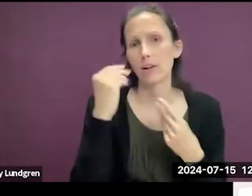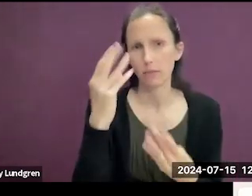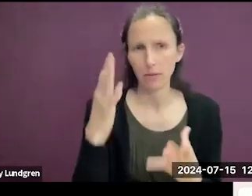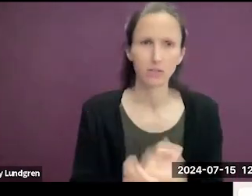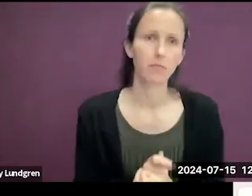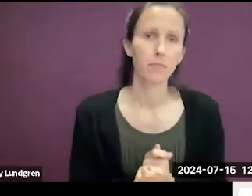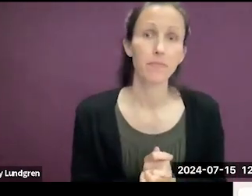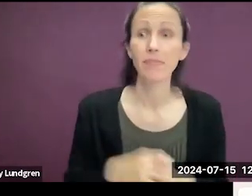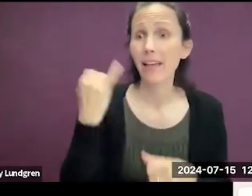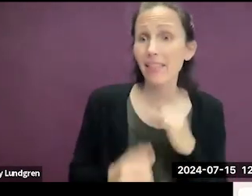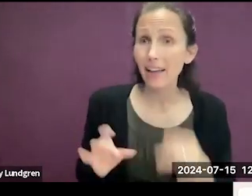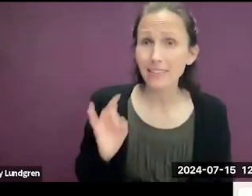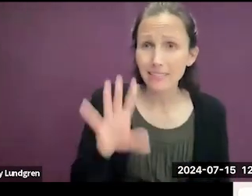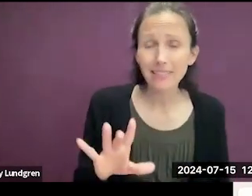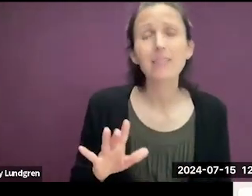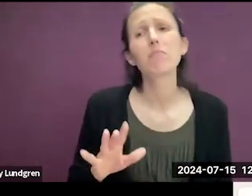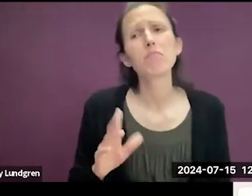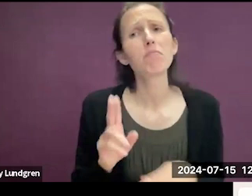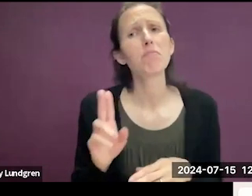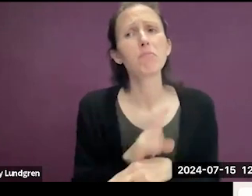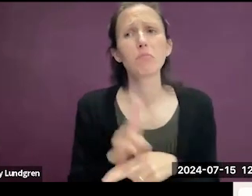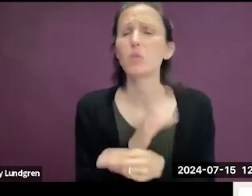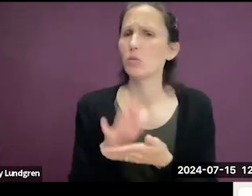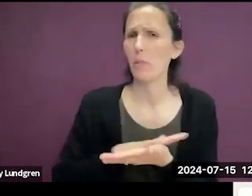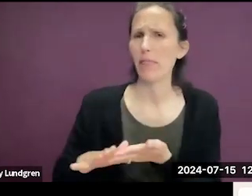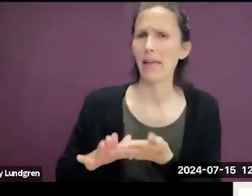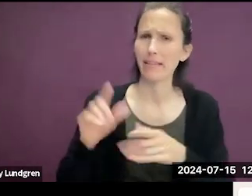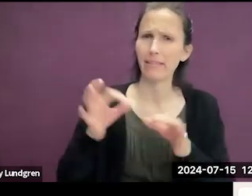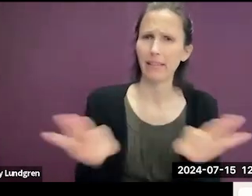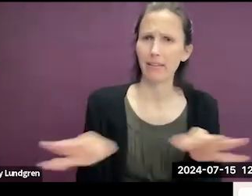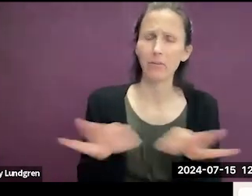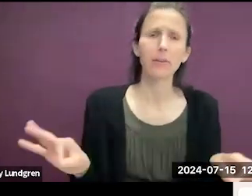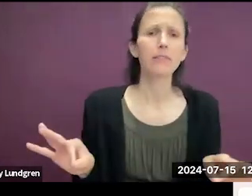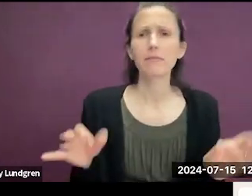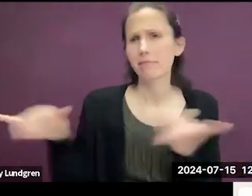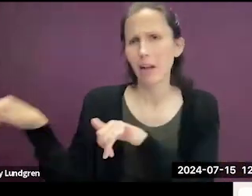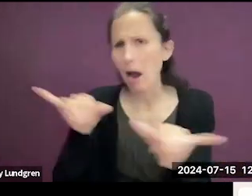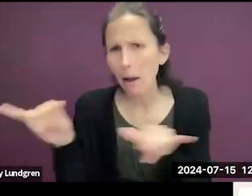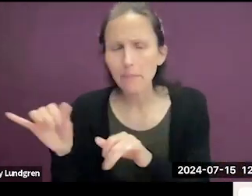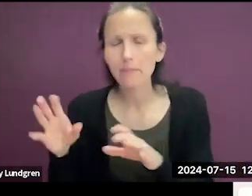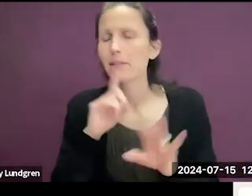And our last tip is to just use plain language and common words, which can be helpful for anyone